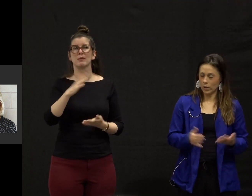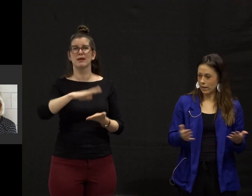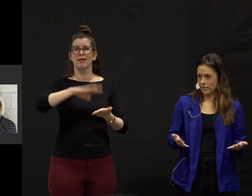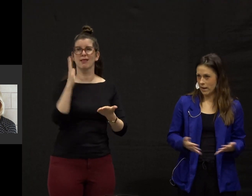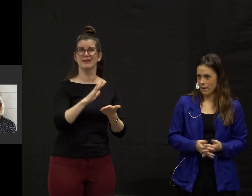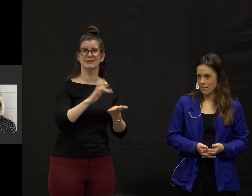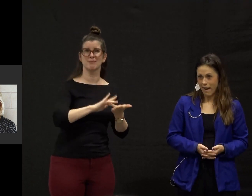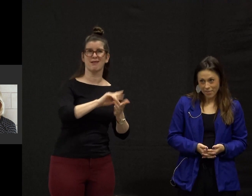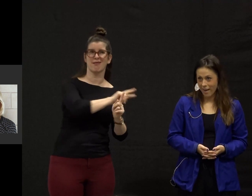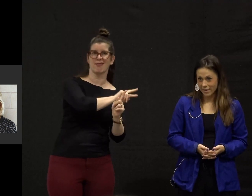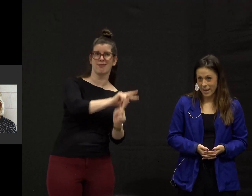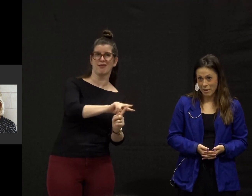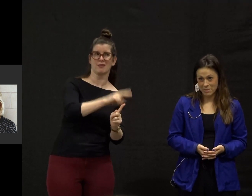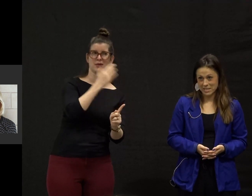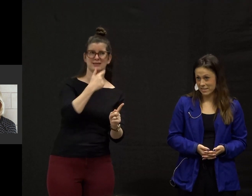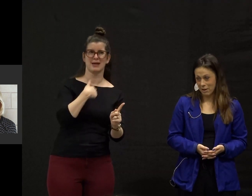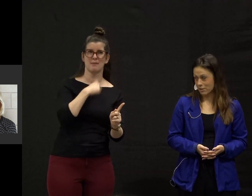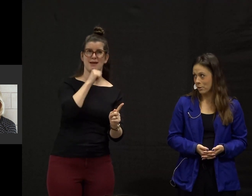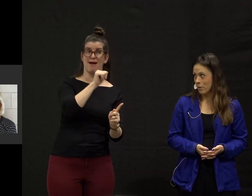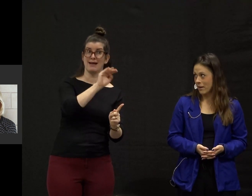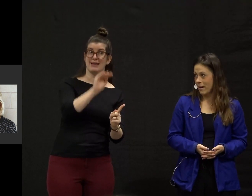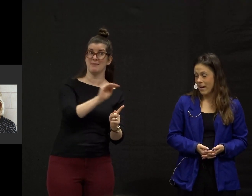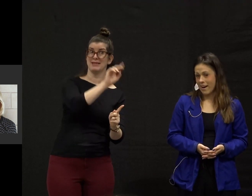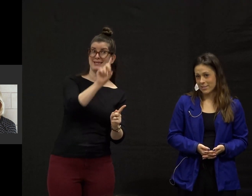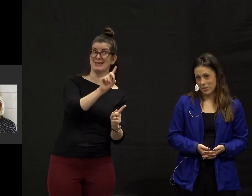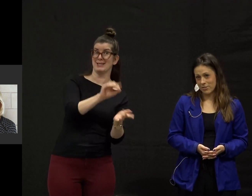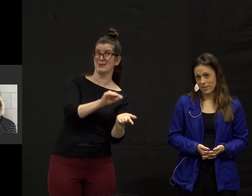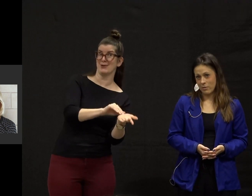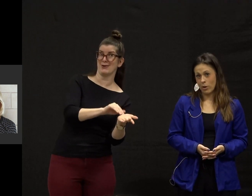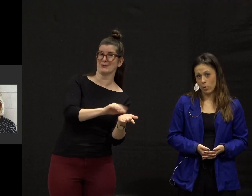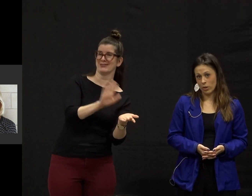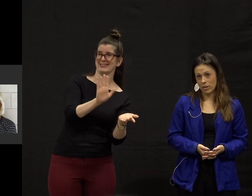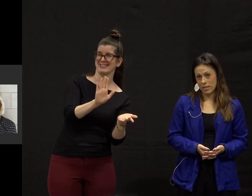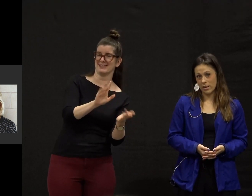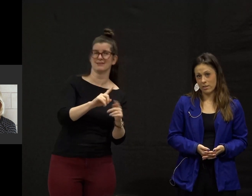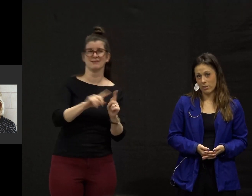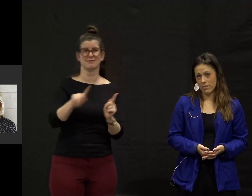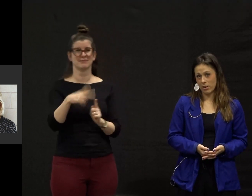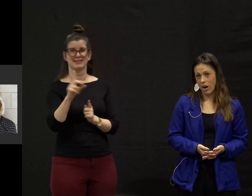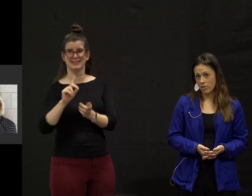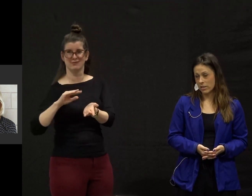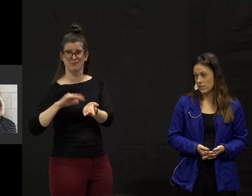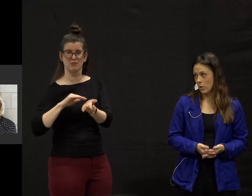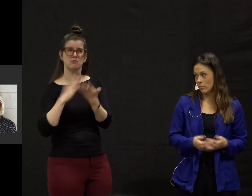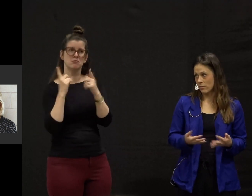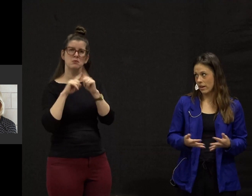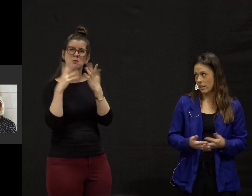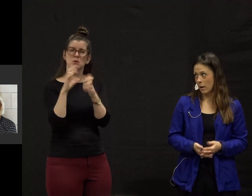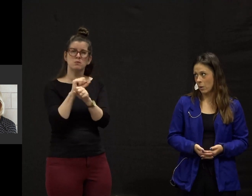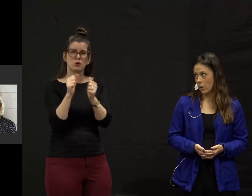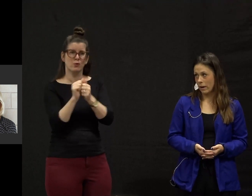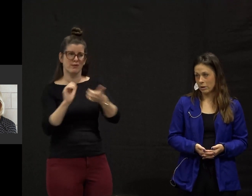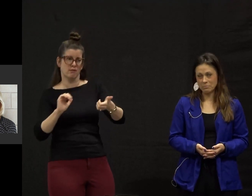given that I'm not that MD doctor, but I certainly wanna work together with our colleagues who are providing medical care.